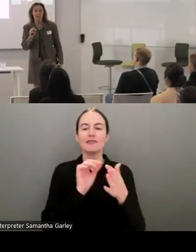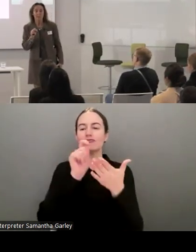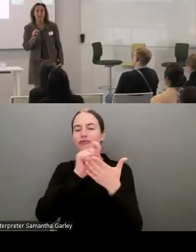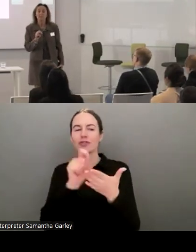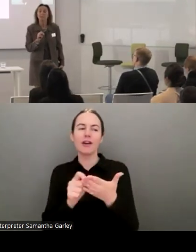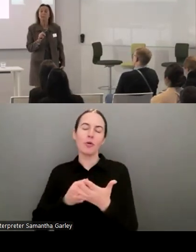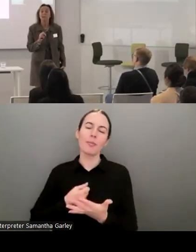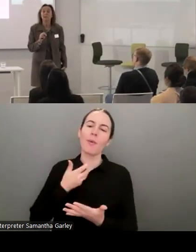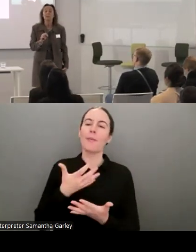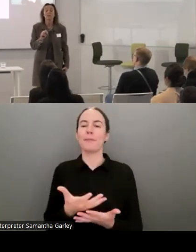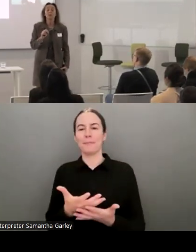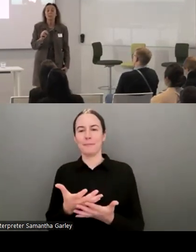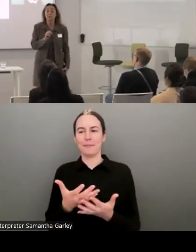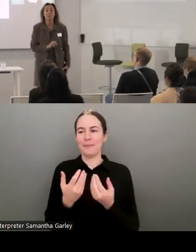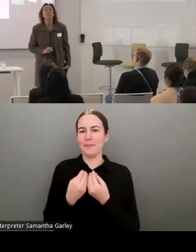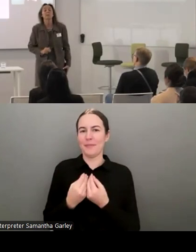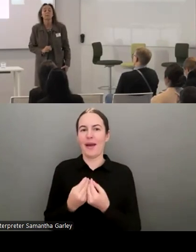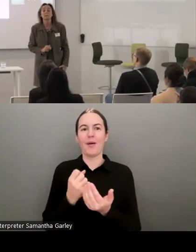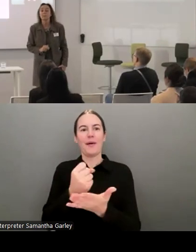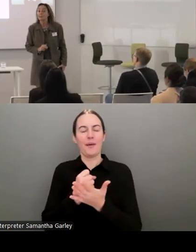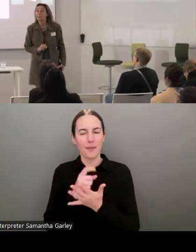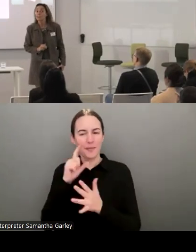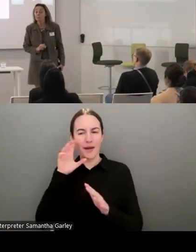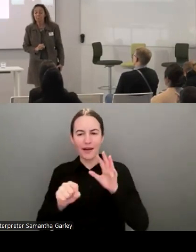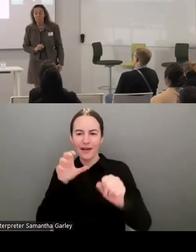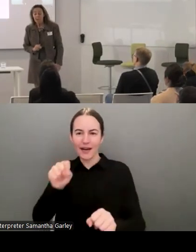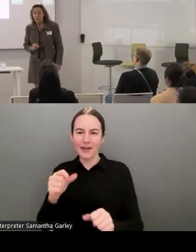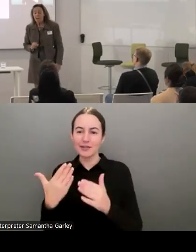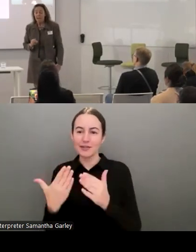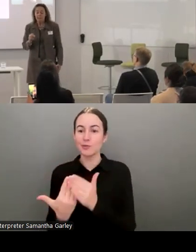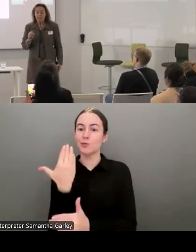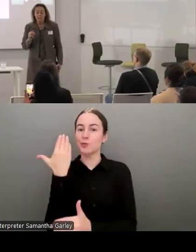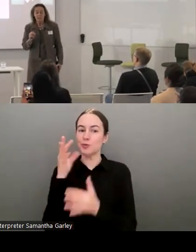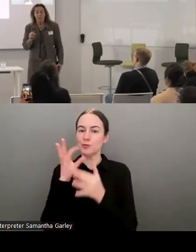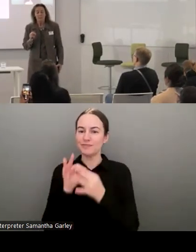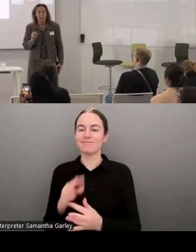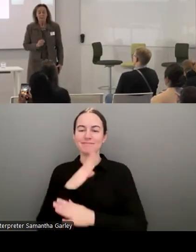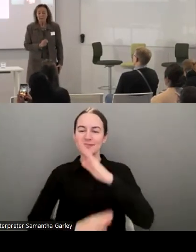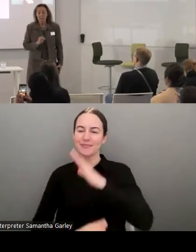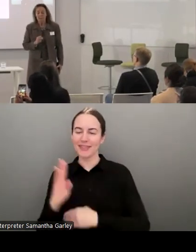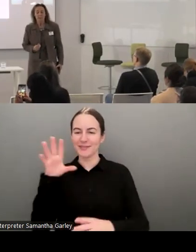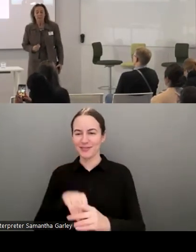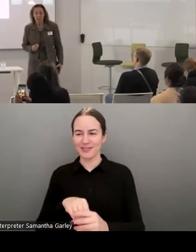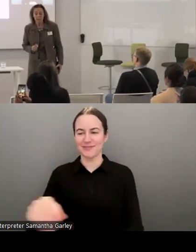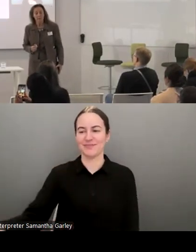and kind of detect new things when it comes to disability and inclusion. And, I have invited Olivia Dahl,